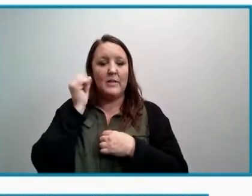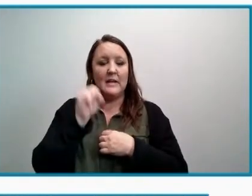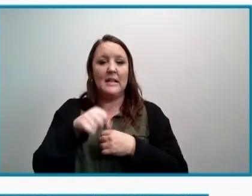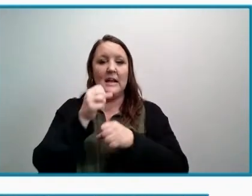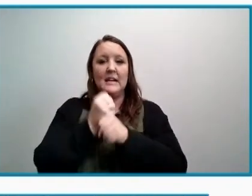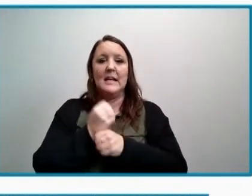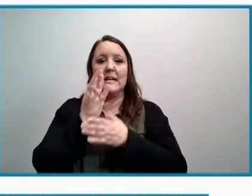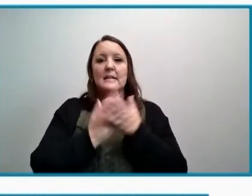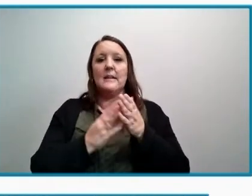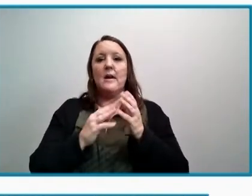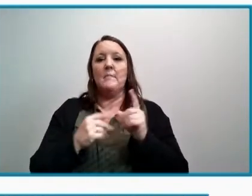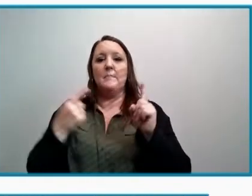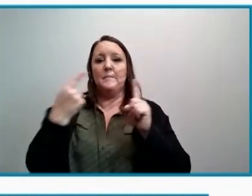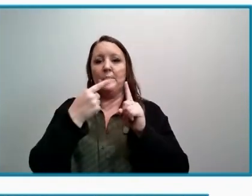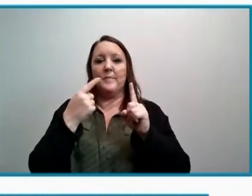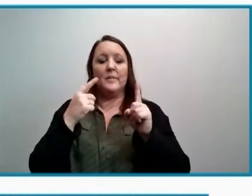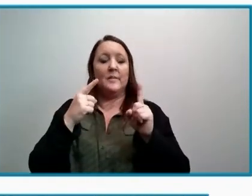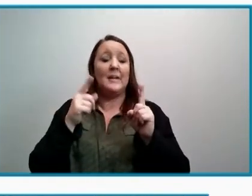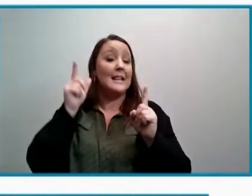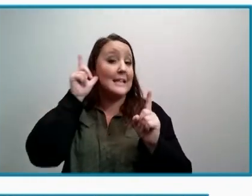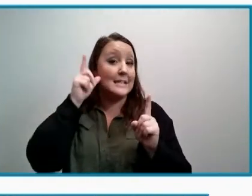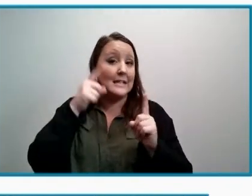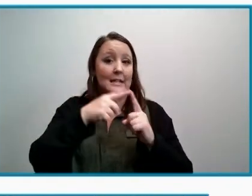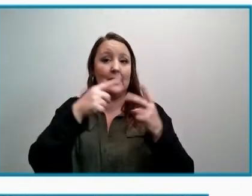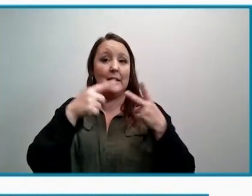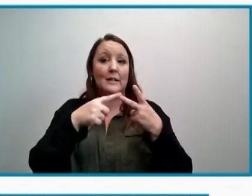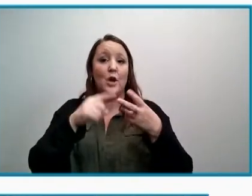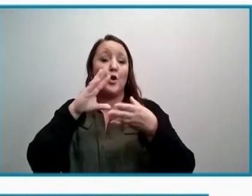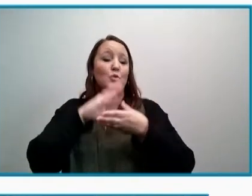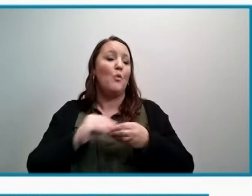I heard listening, I heard stories, I heard trust building.